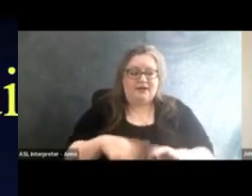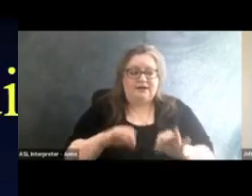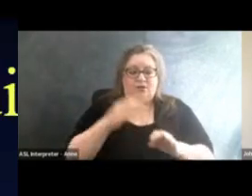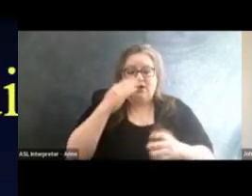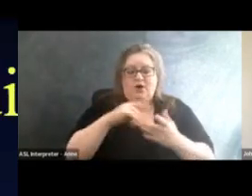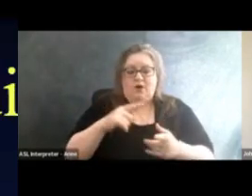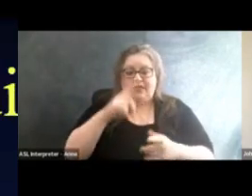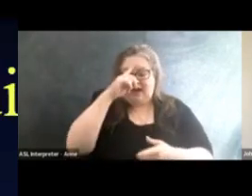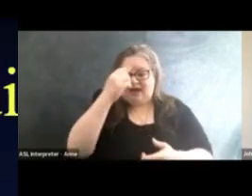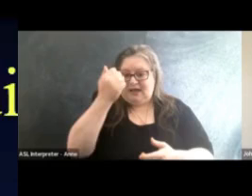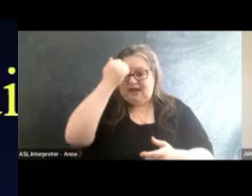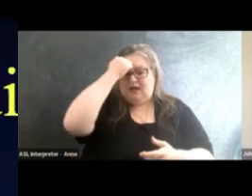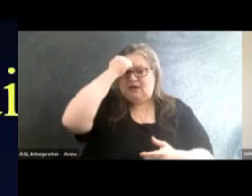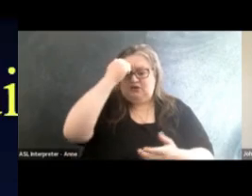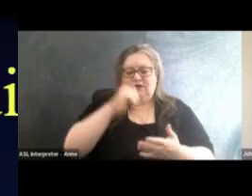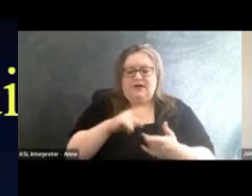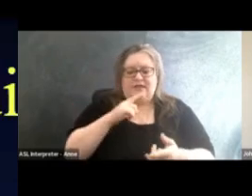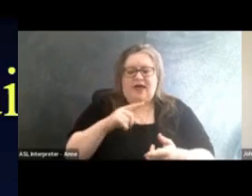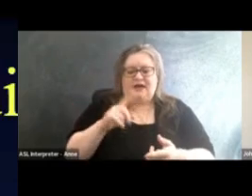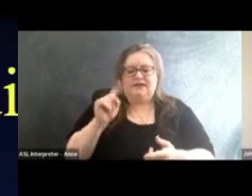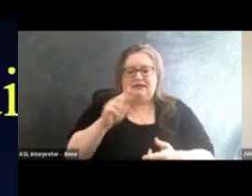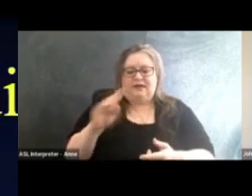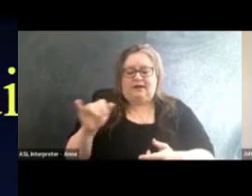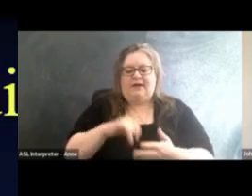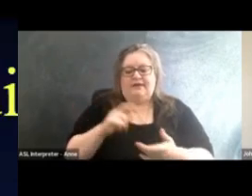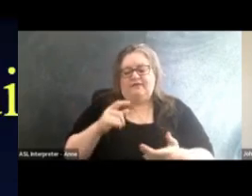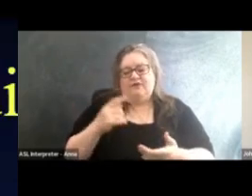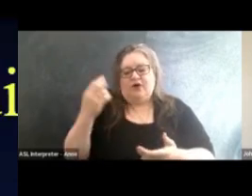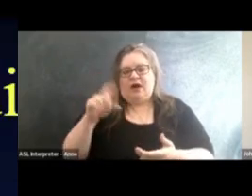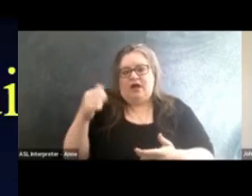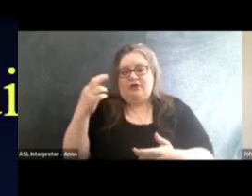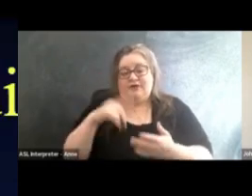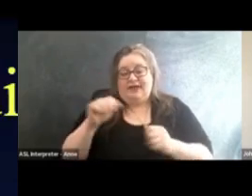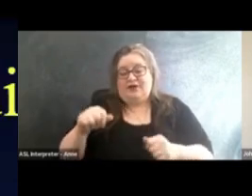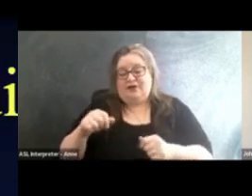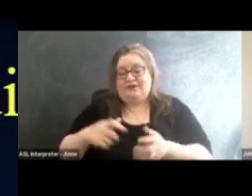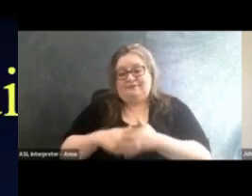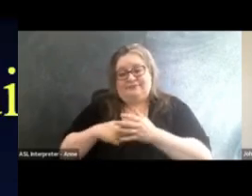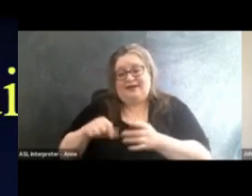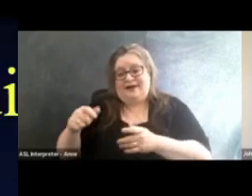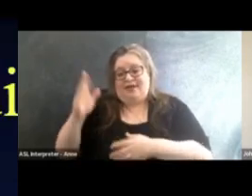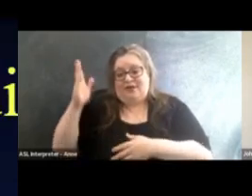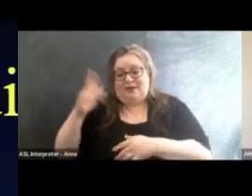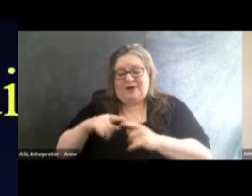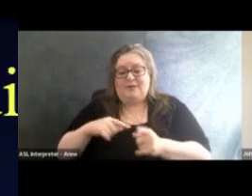brain injury, for reasons that could take another webinar. The nomenclature we chose in the